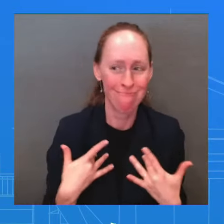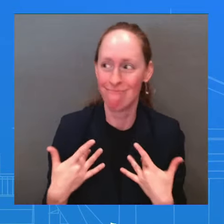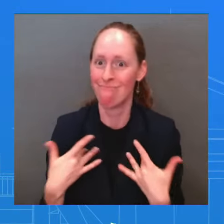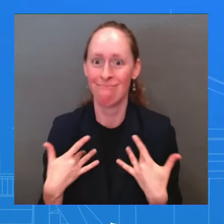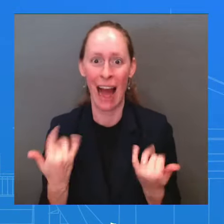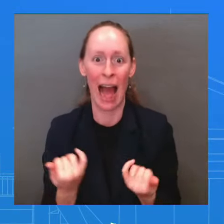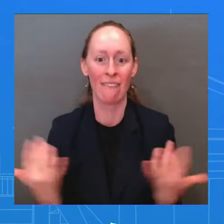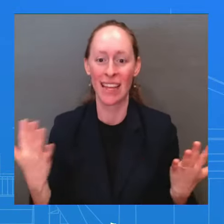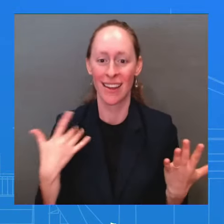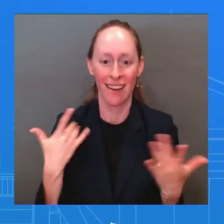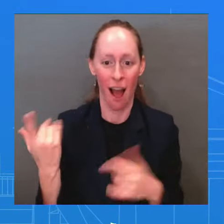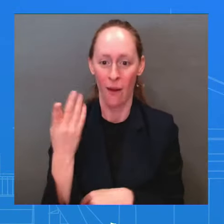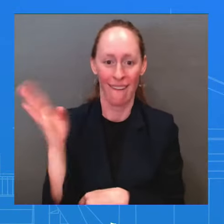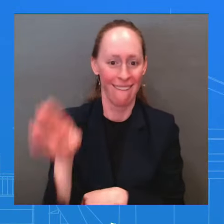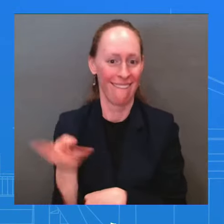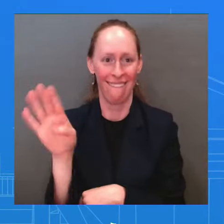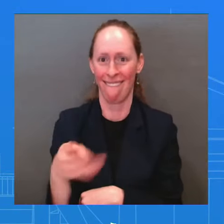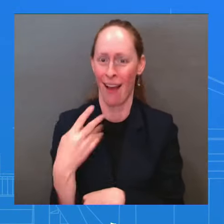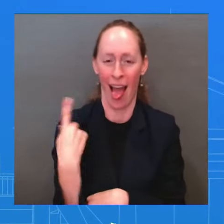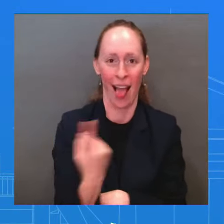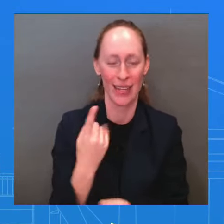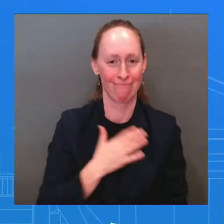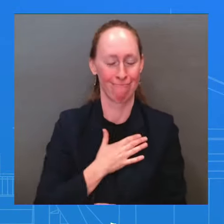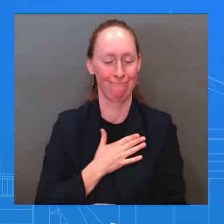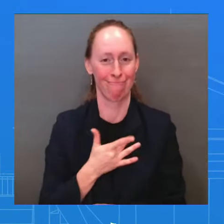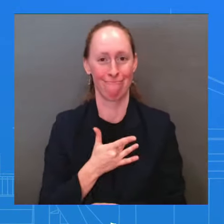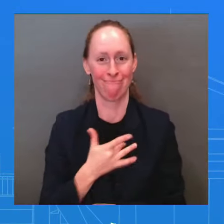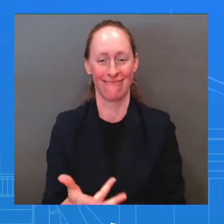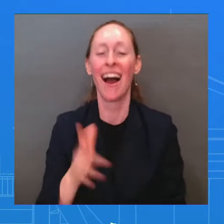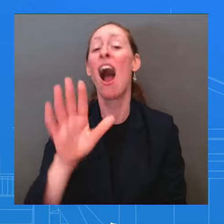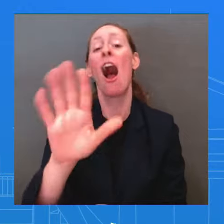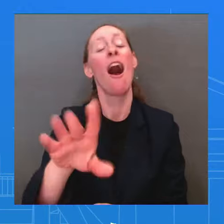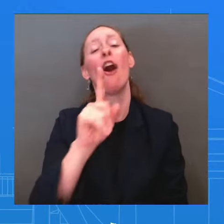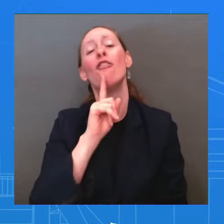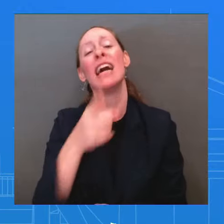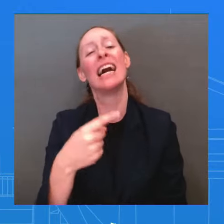The point I'm making is not about what's going to happen on a particular day, a particular vote,